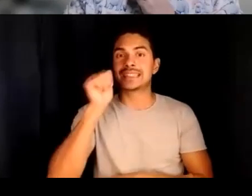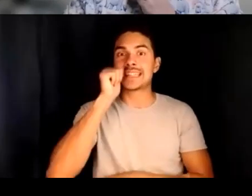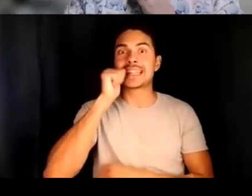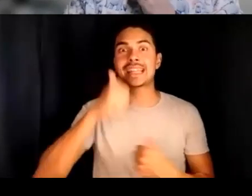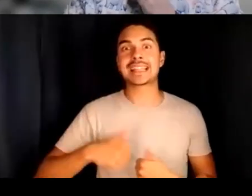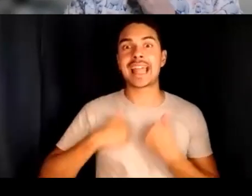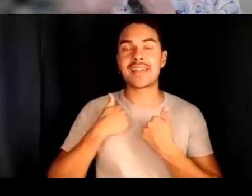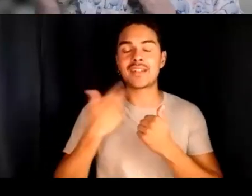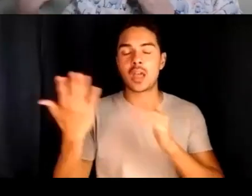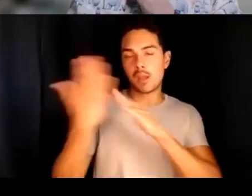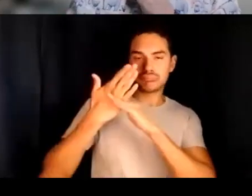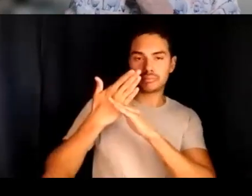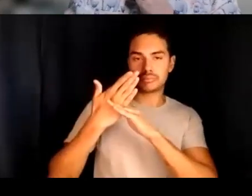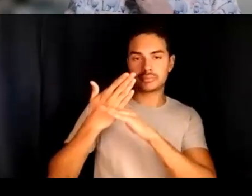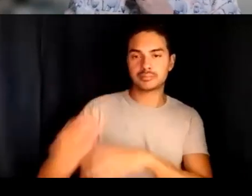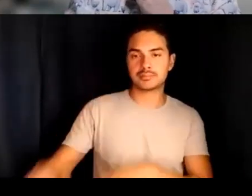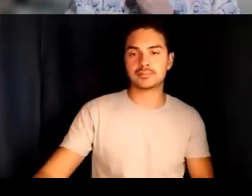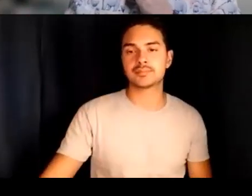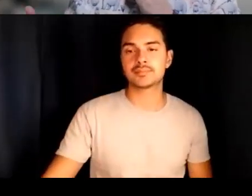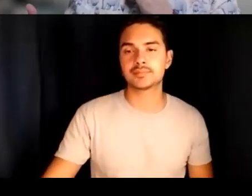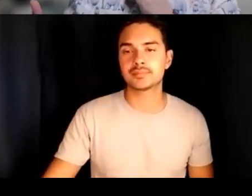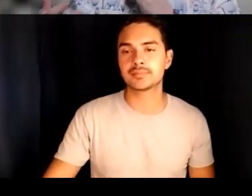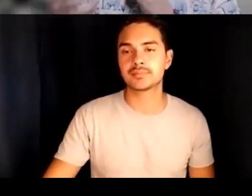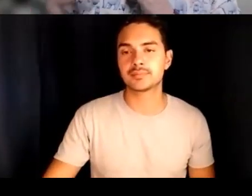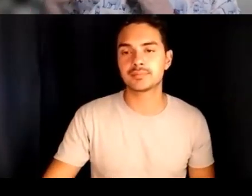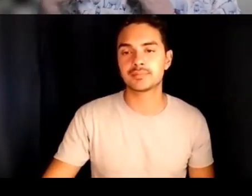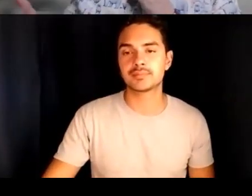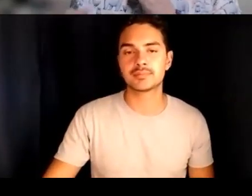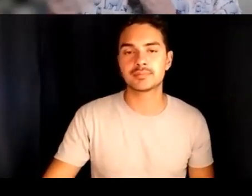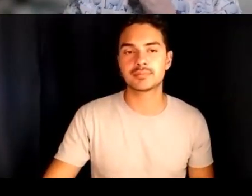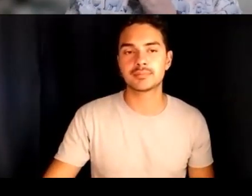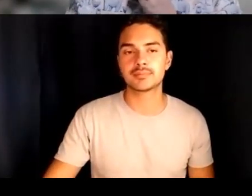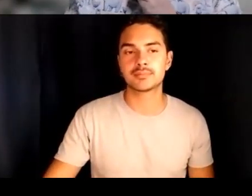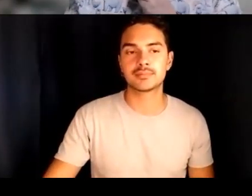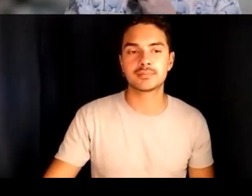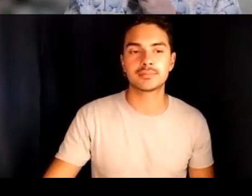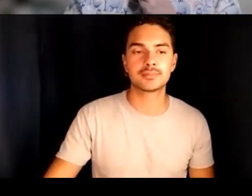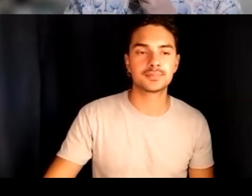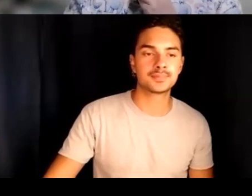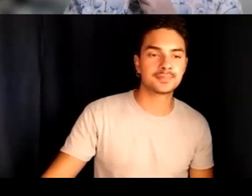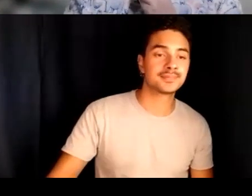So you might be working with somebody who just isn't able to take showers